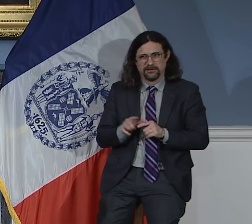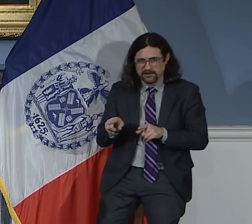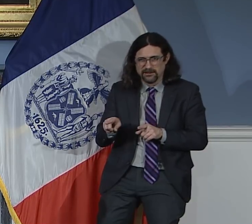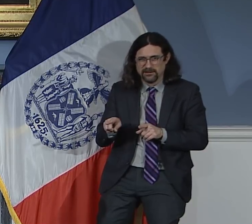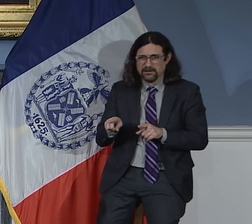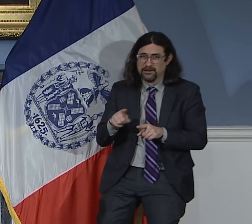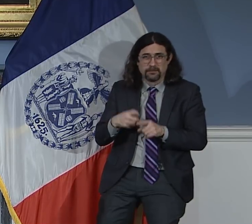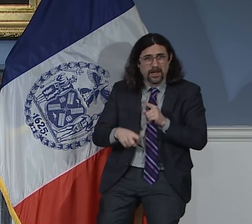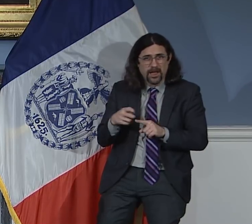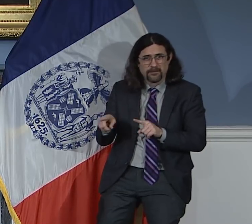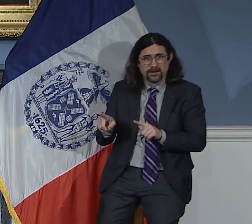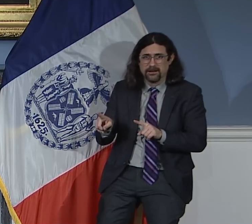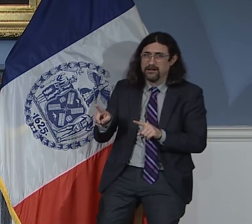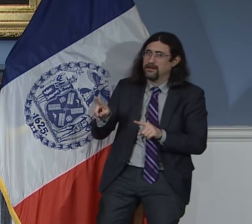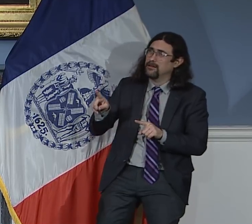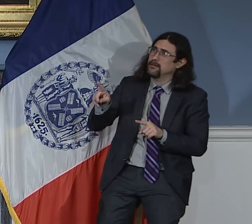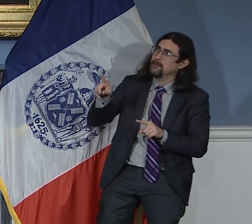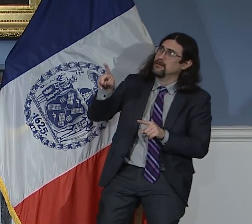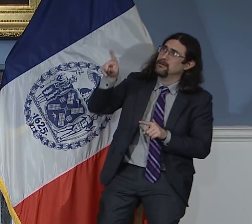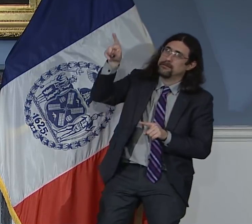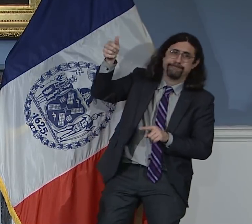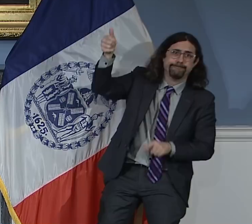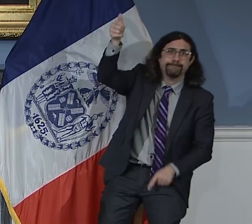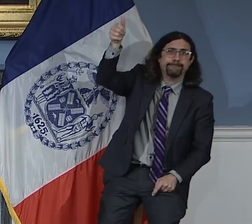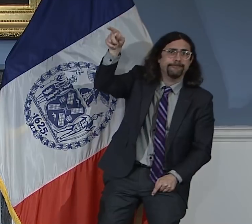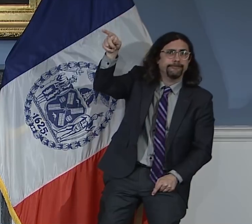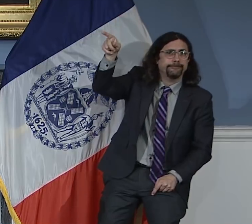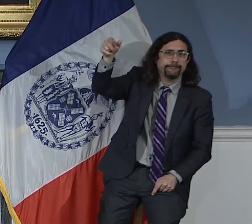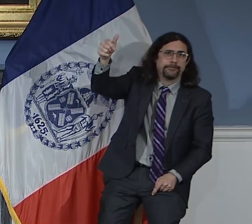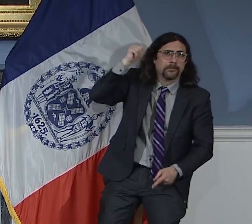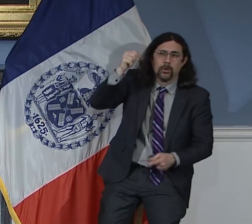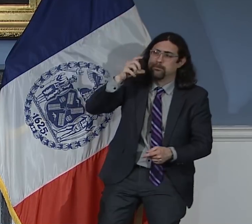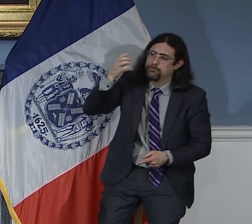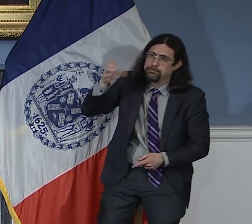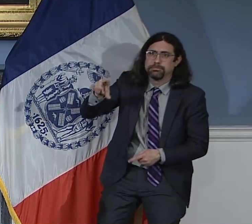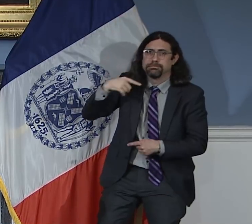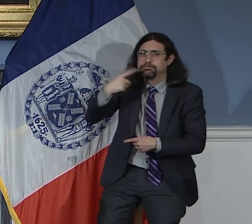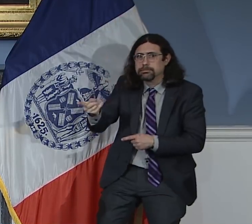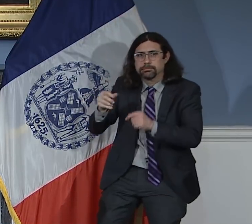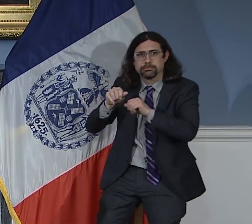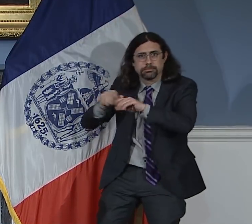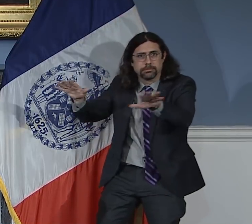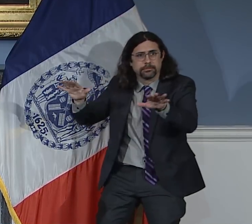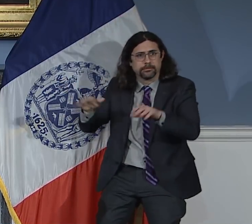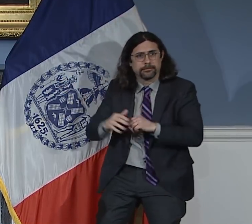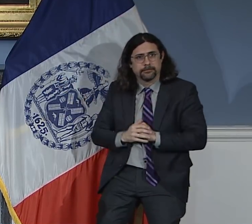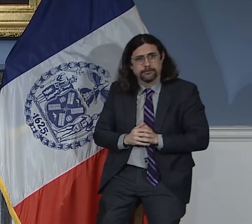VGIEN BY OUR COMMANDER IN CHIEF AND IT IS BEYOND COMPREHENSION. IT IS IMMORAL THAT OUR